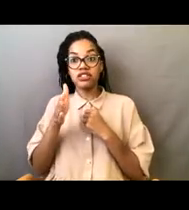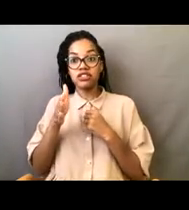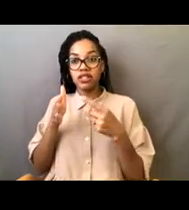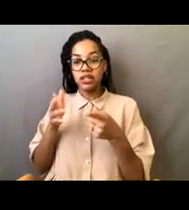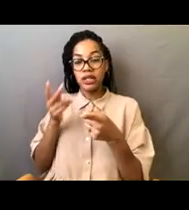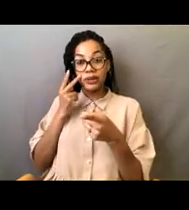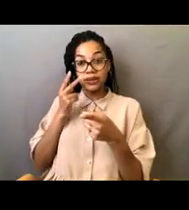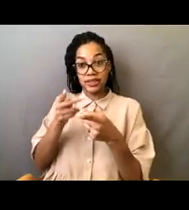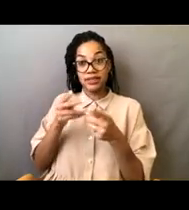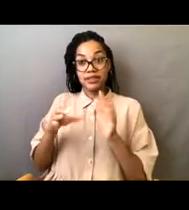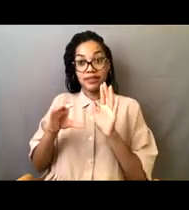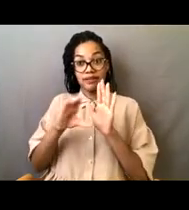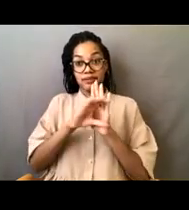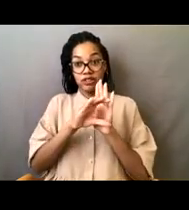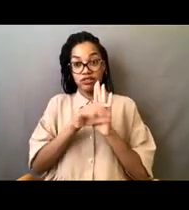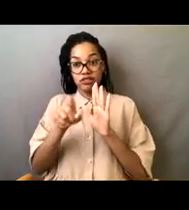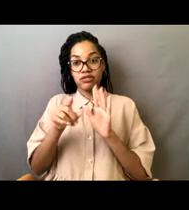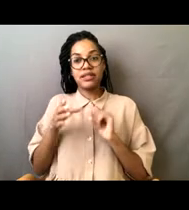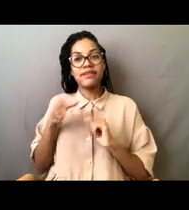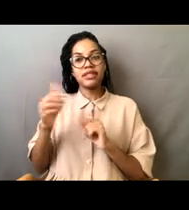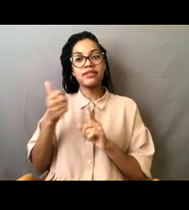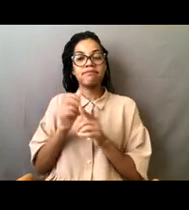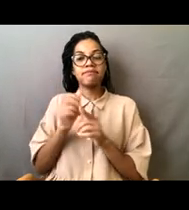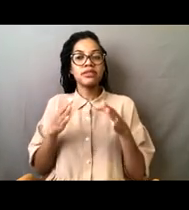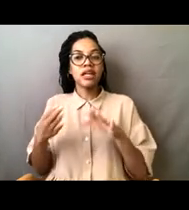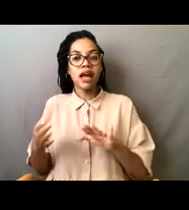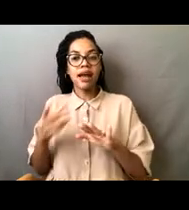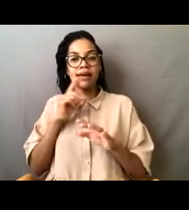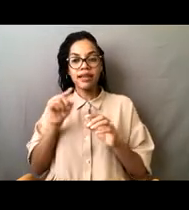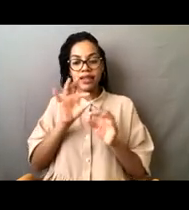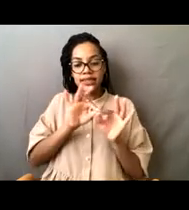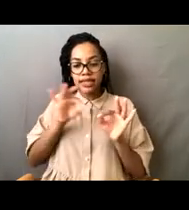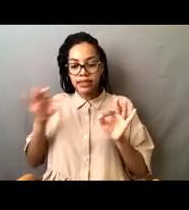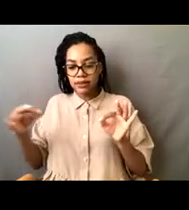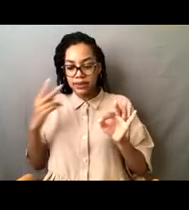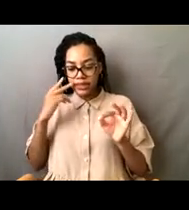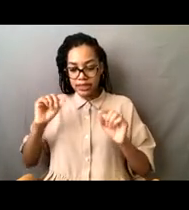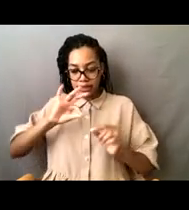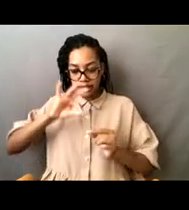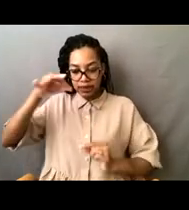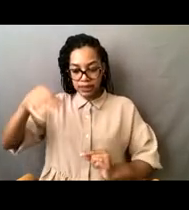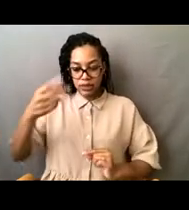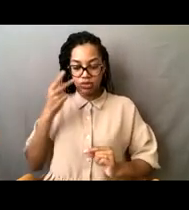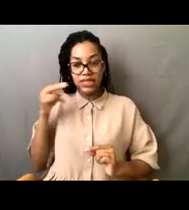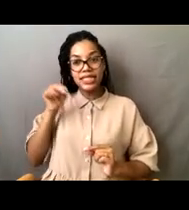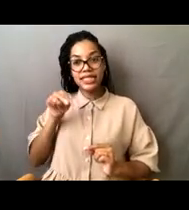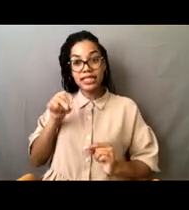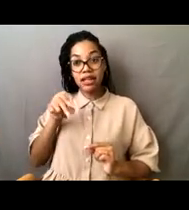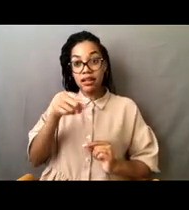and you can see that all of these little creatures are little fish that this lake trout eat. And that's a really important thing,